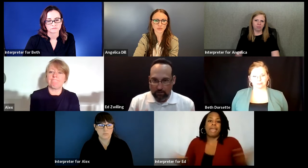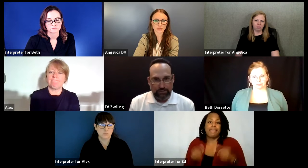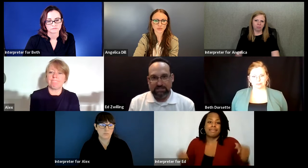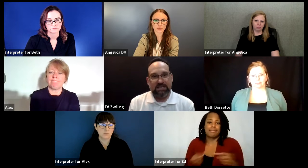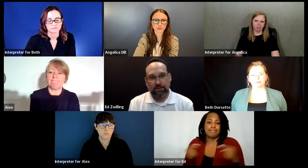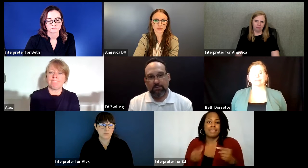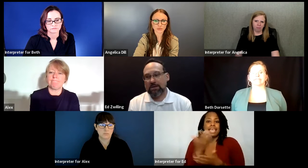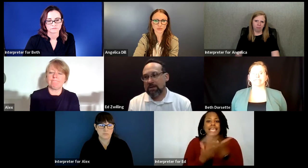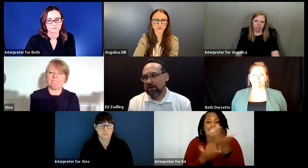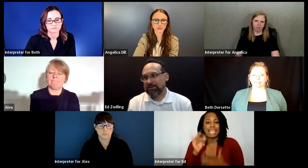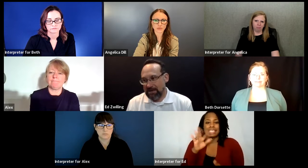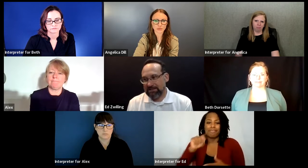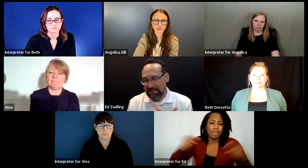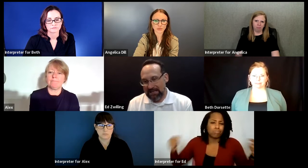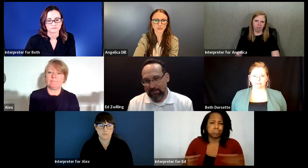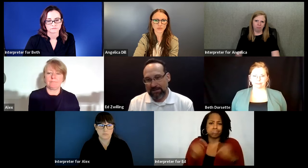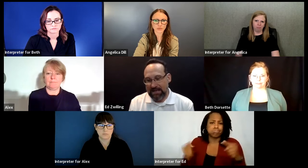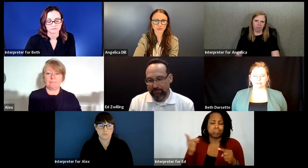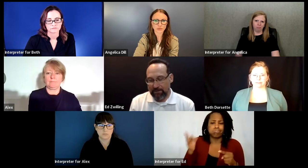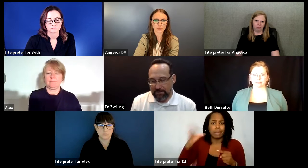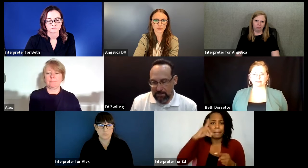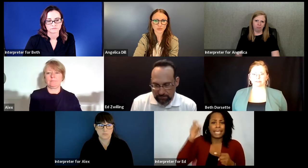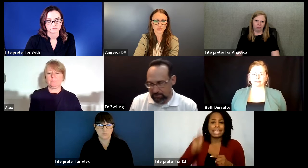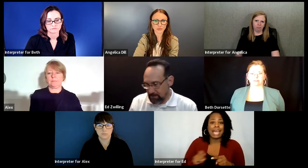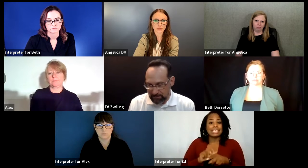feet were just killing him because he basically had to climb in and out of it and use his